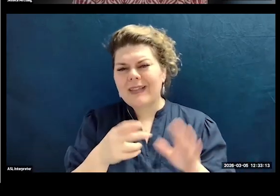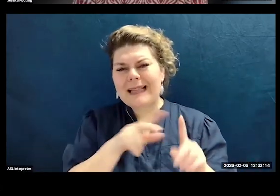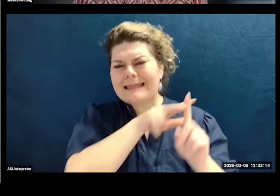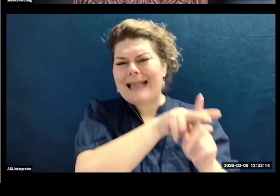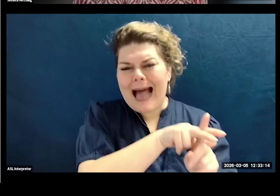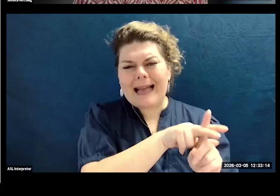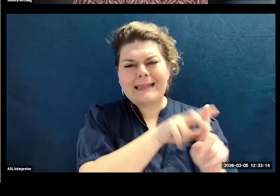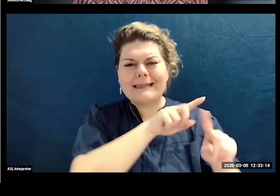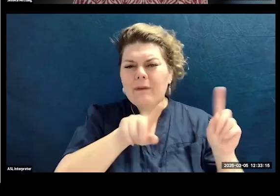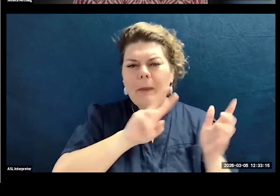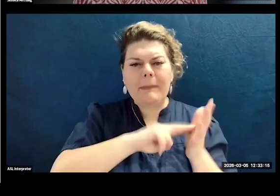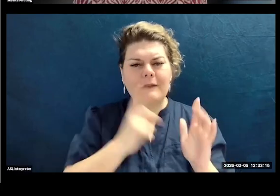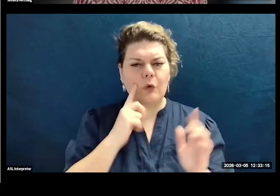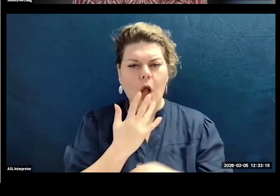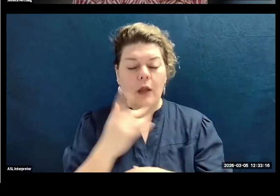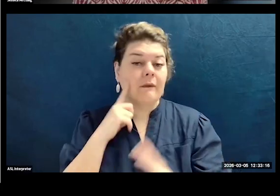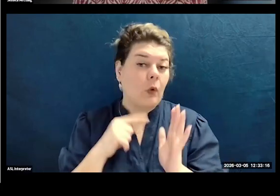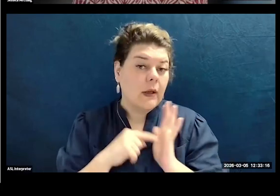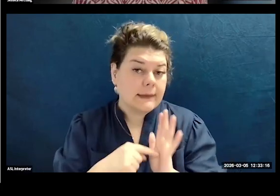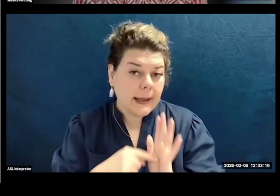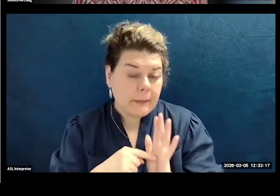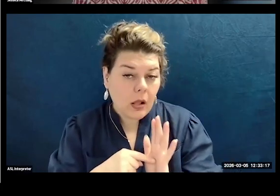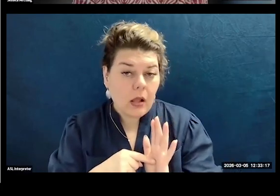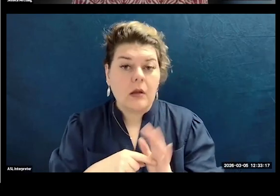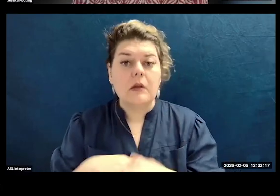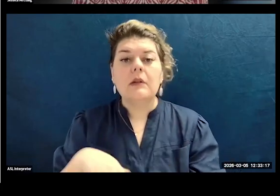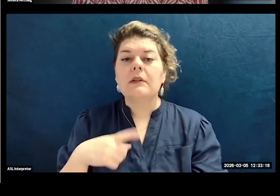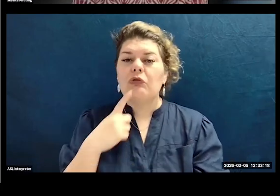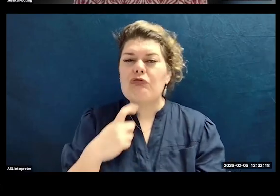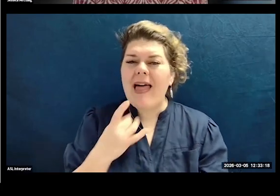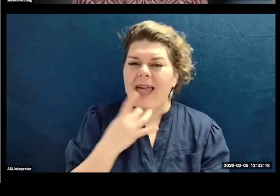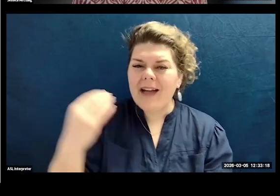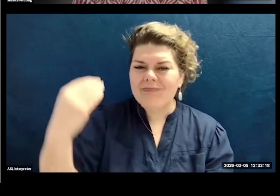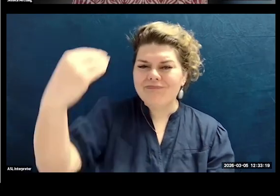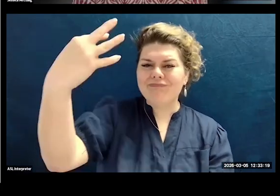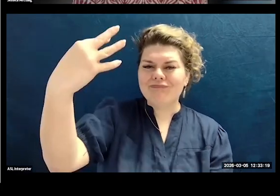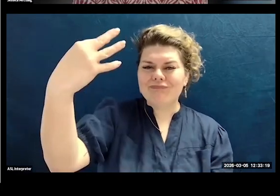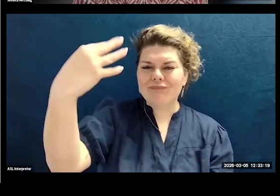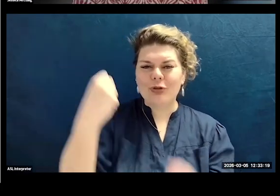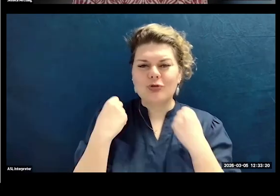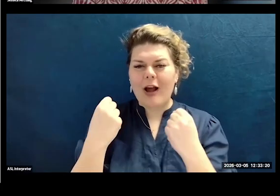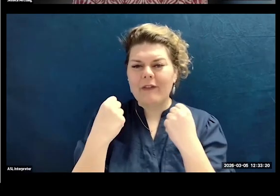And so an example that I like to use is a stoplight. And so most people learn at some point in their lives,